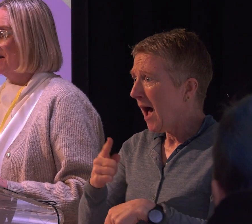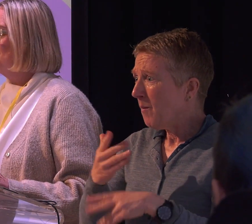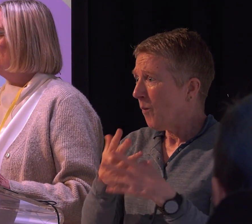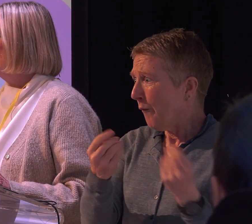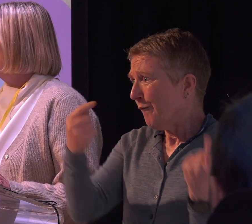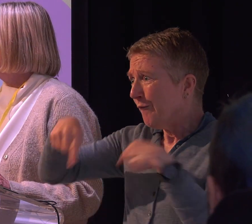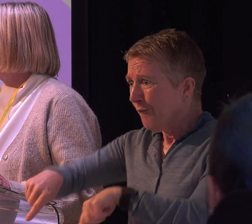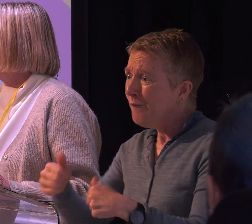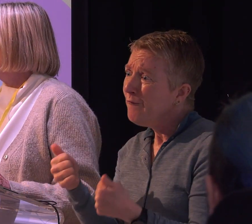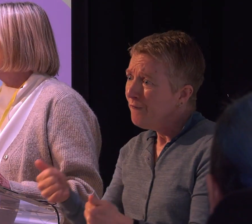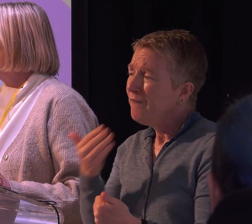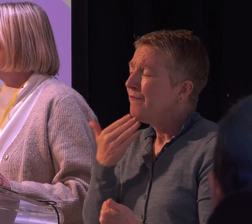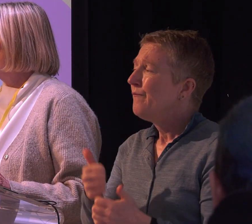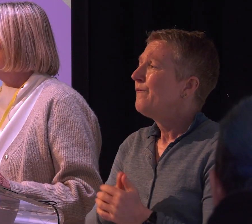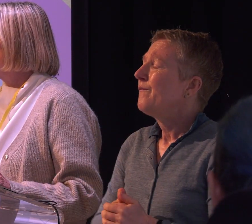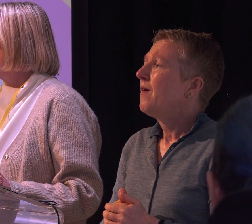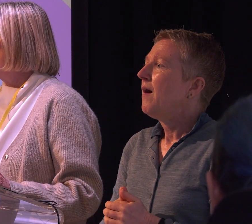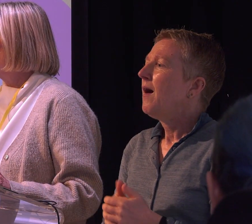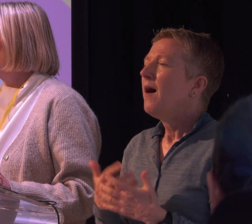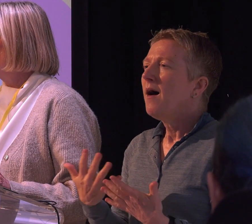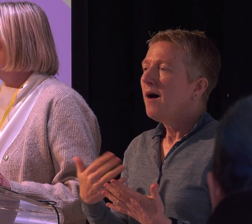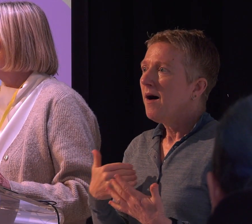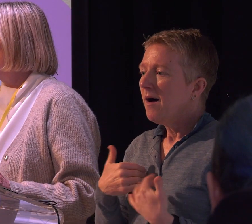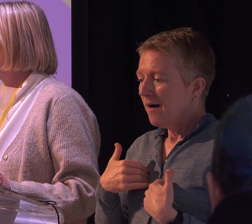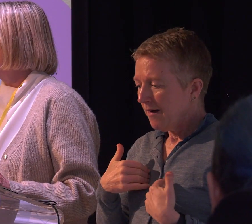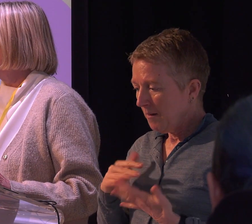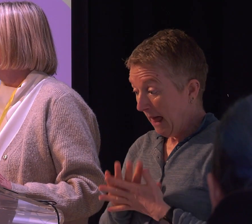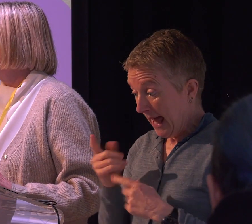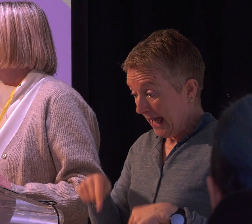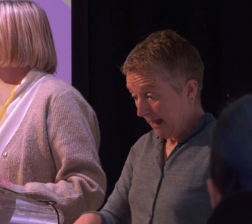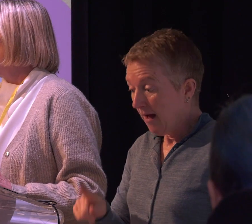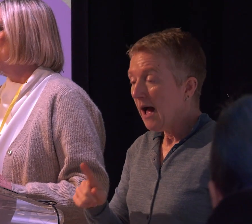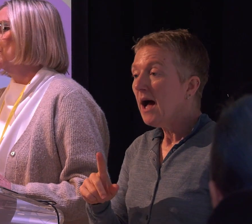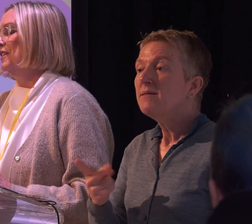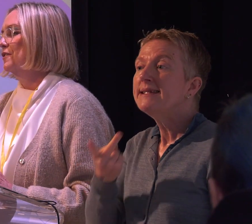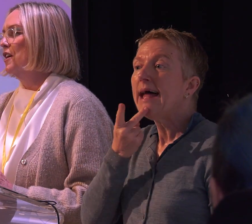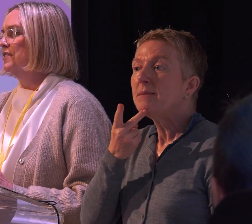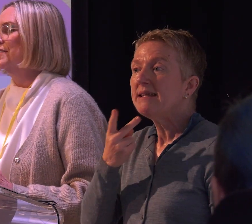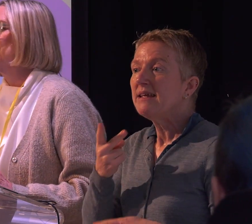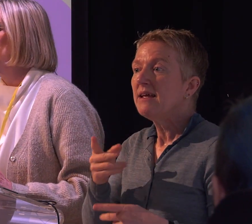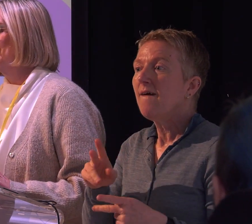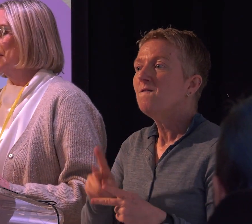I'm really delighted to be here in both my capacity as deputy vice chancellor for professional services at the university,